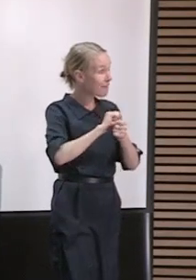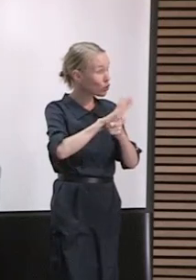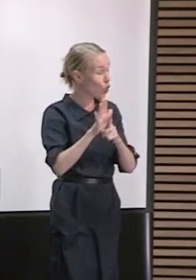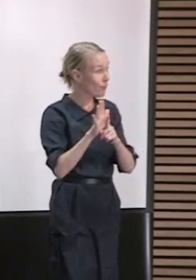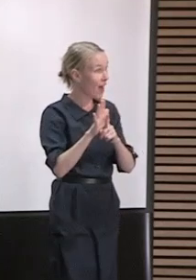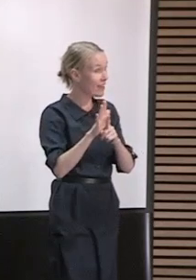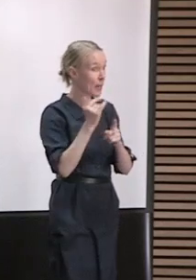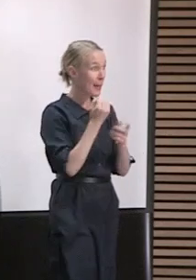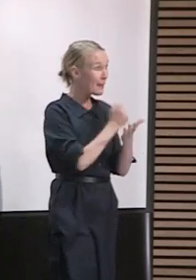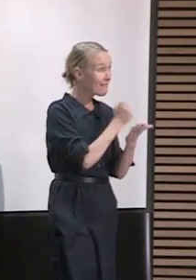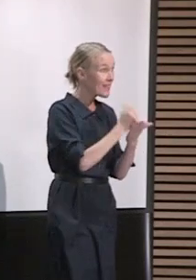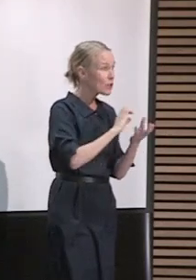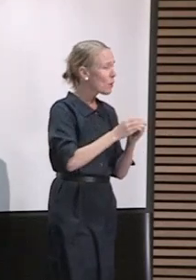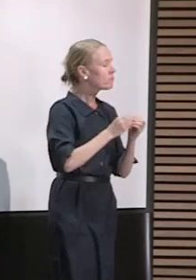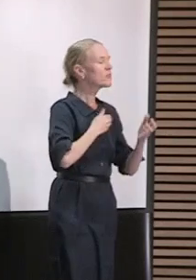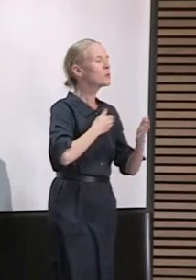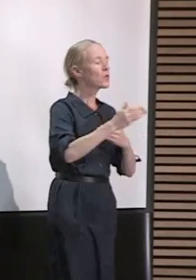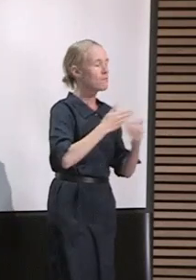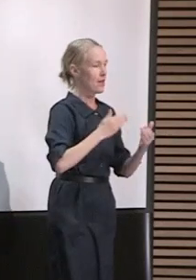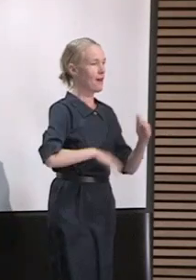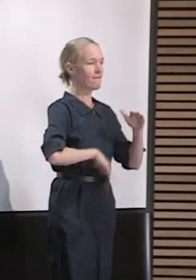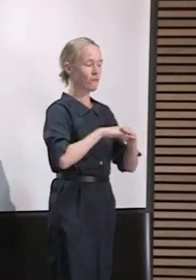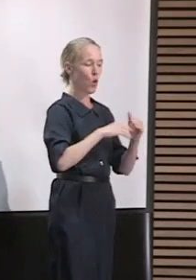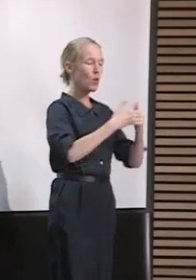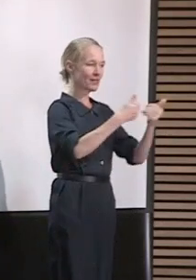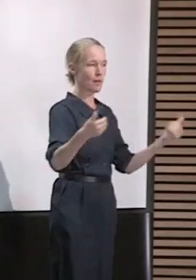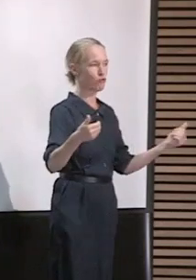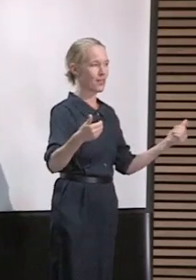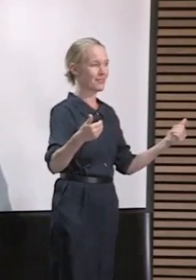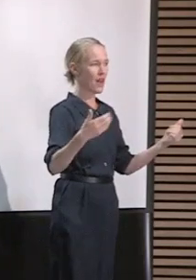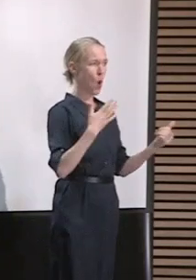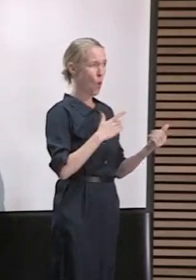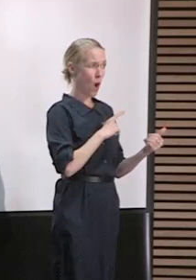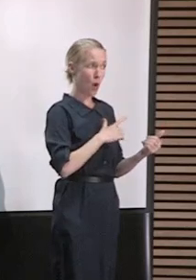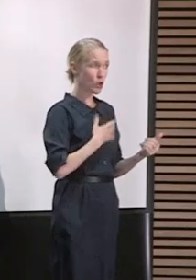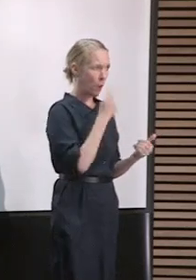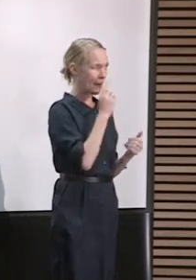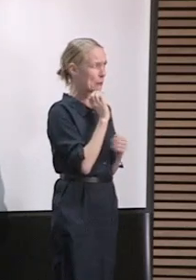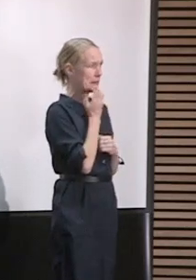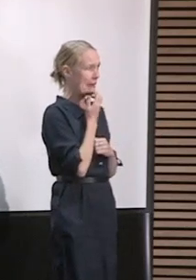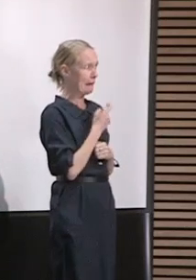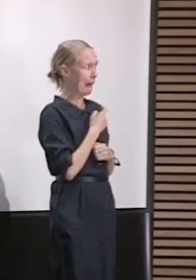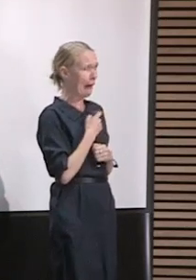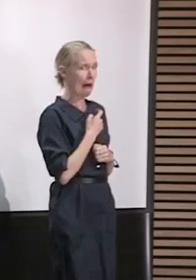deliberately because we do not want anybody who is at risk and who may potentially have